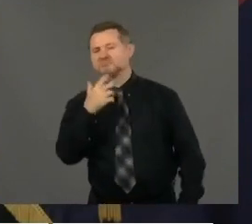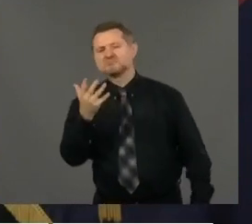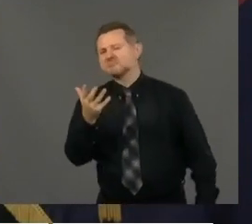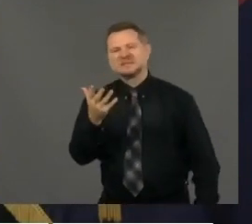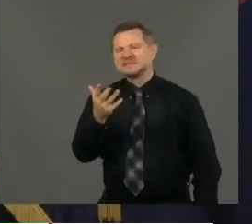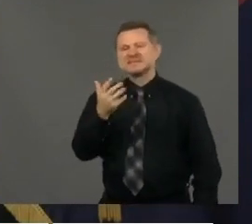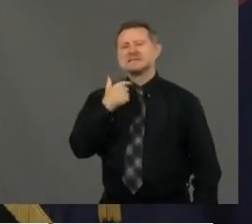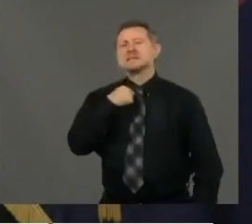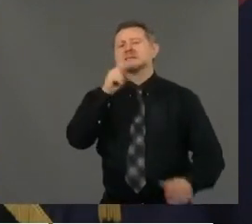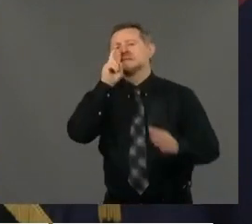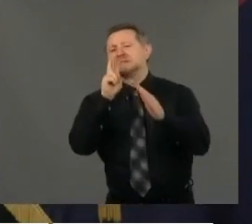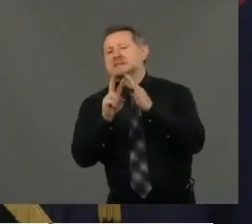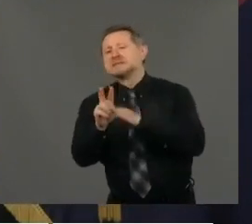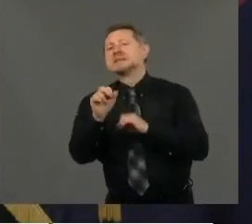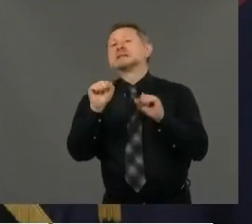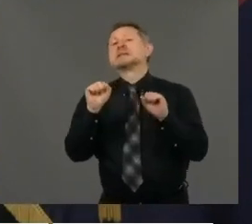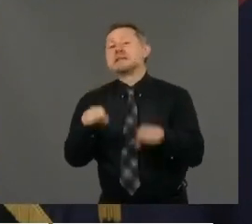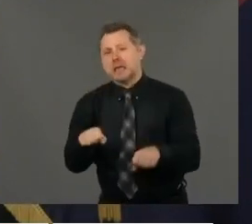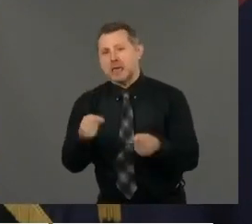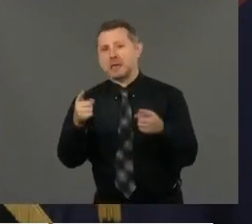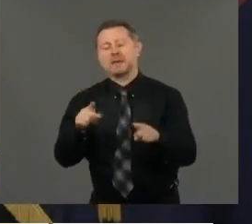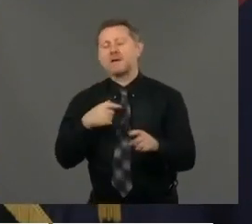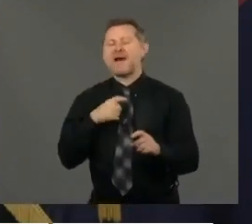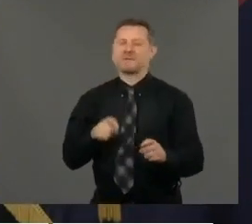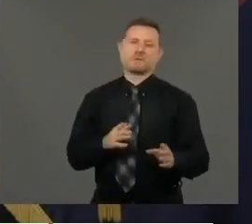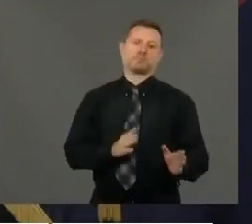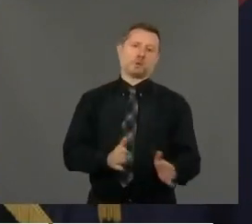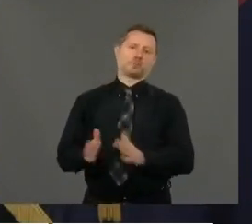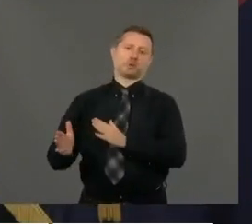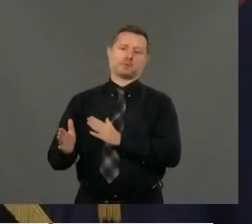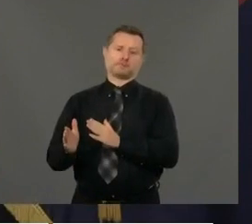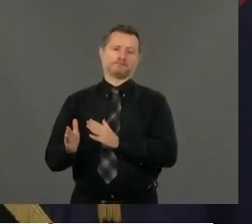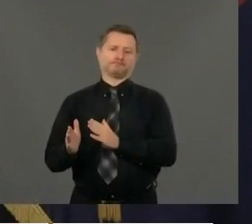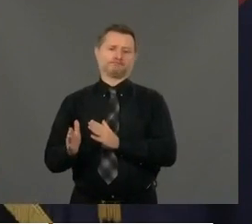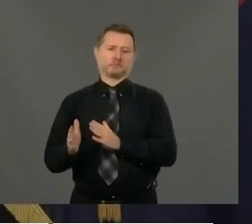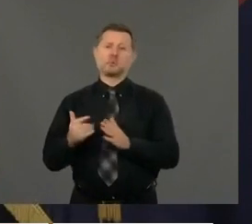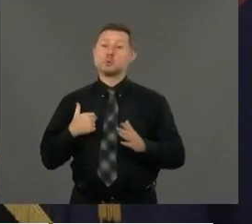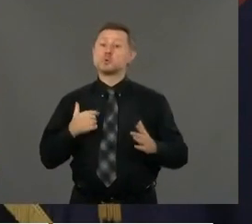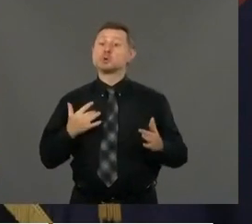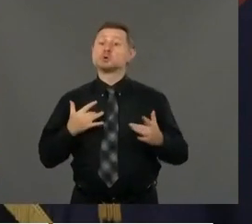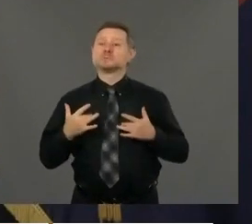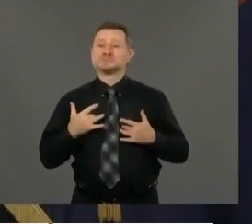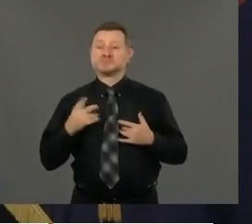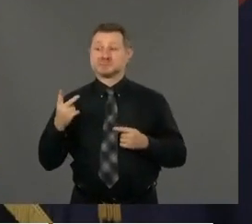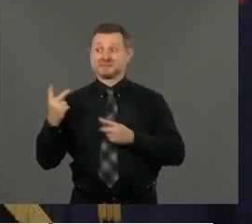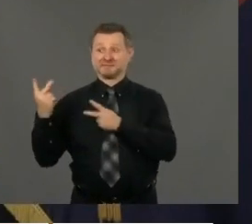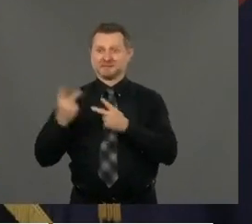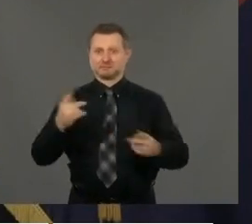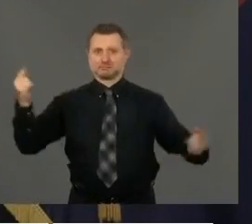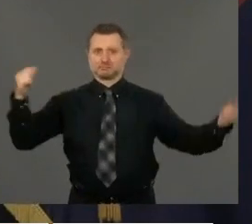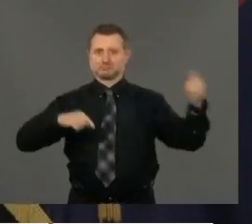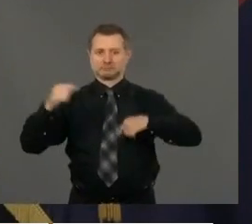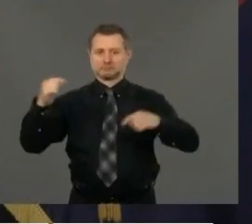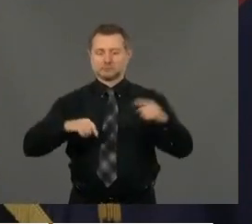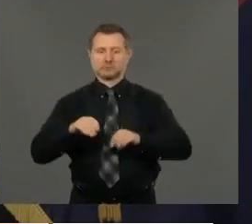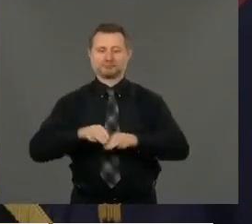HARD WAY, LOOK AHEAD, WITH THE